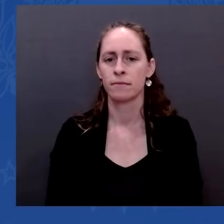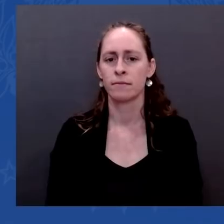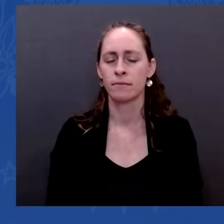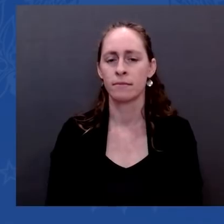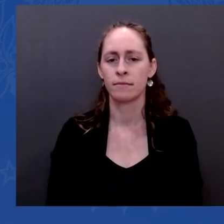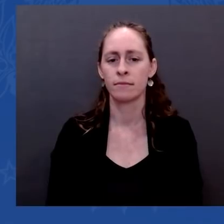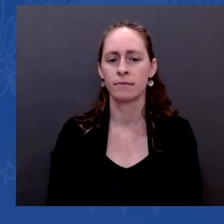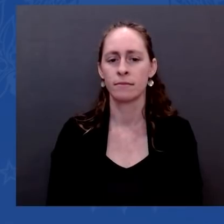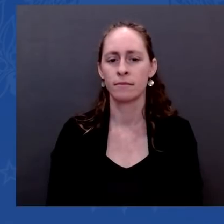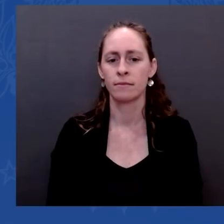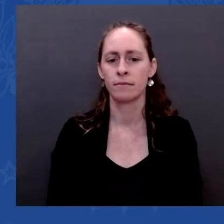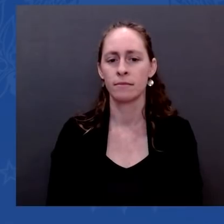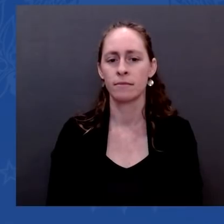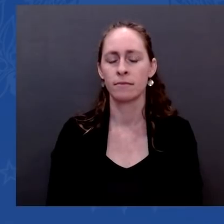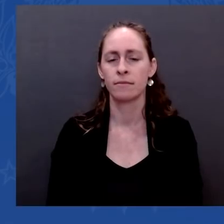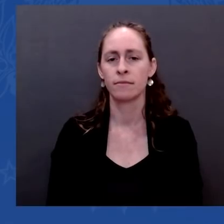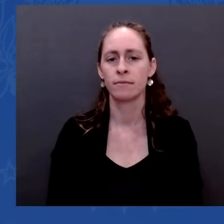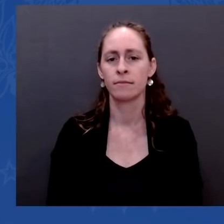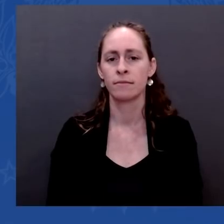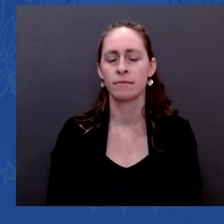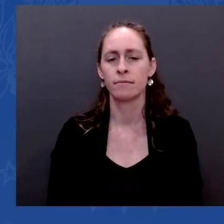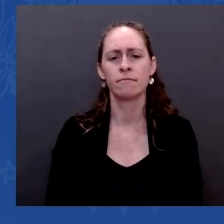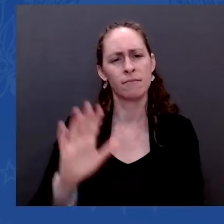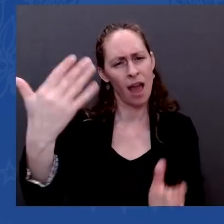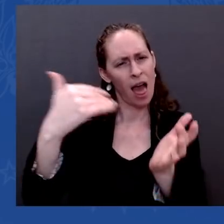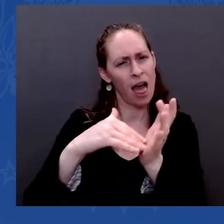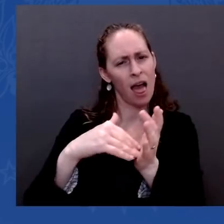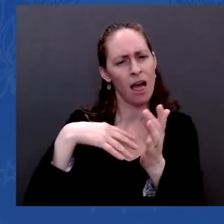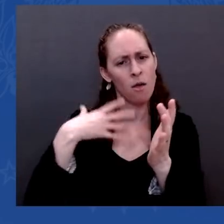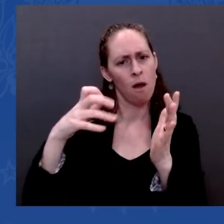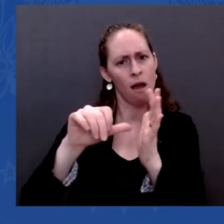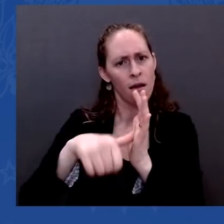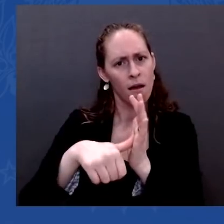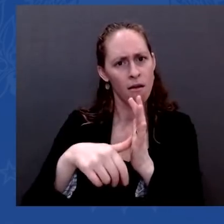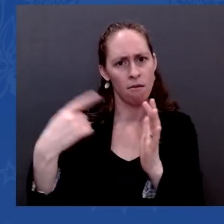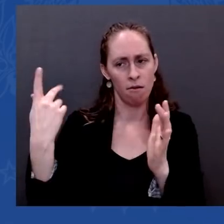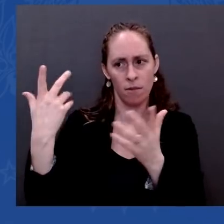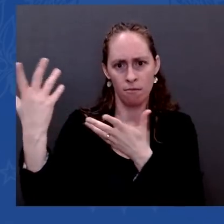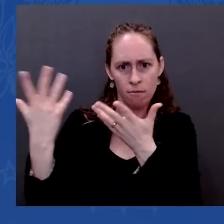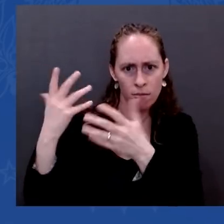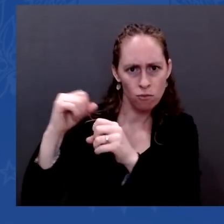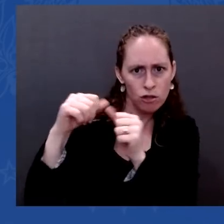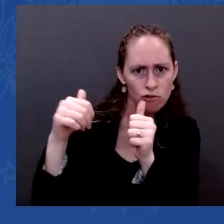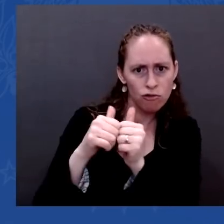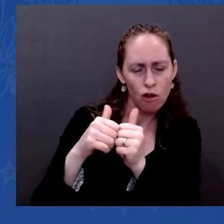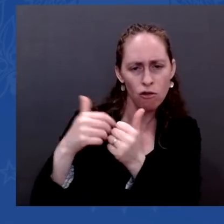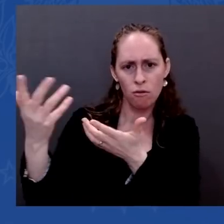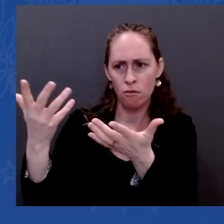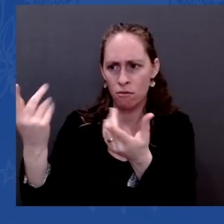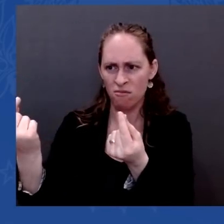and we will take all the necessary steps. And all the necessary steps will be done by all of us together.